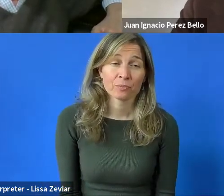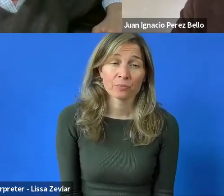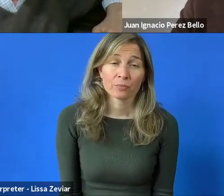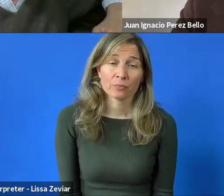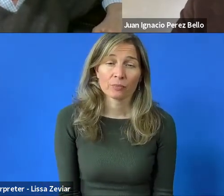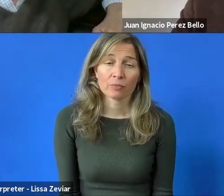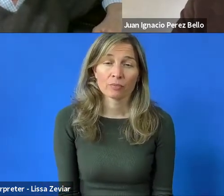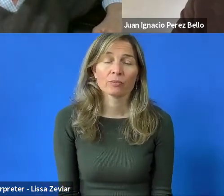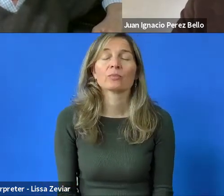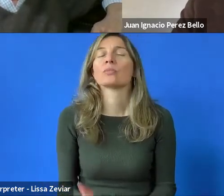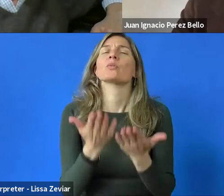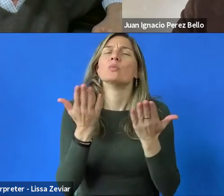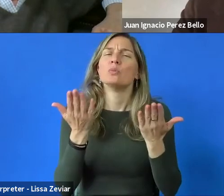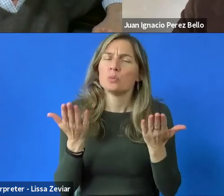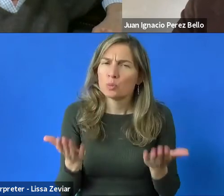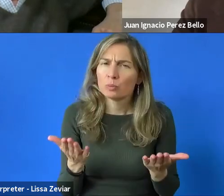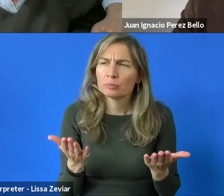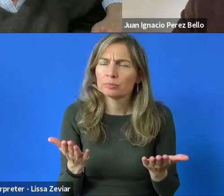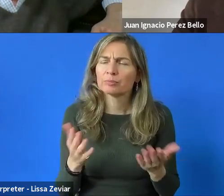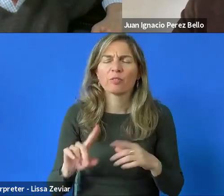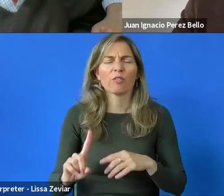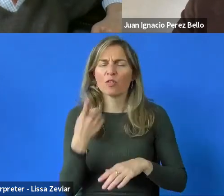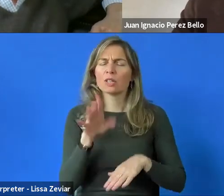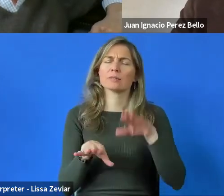on whether or not we would like to use the optional protocol